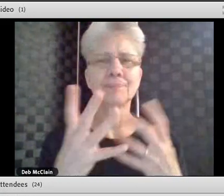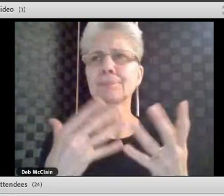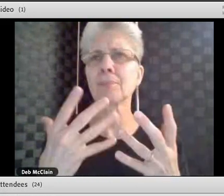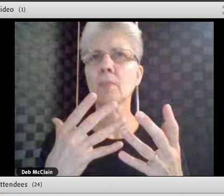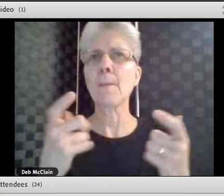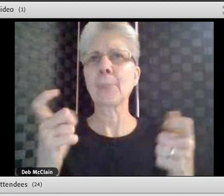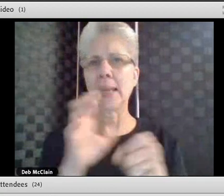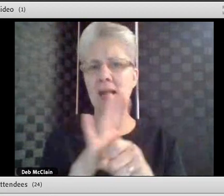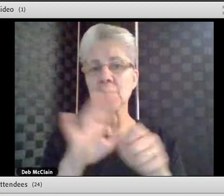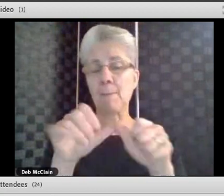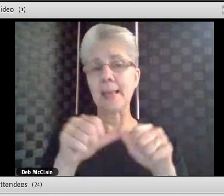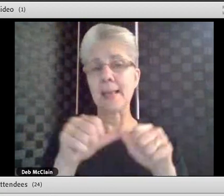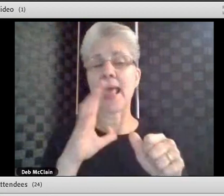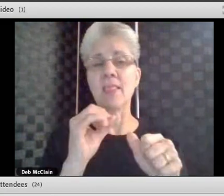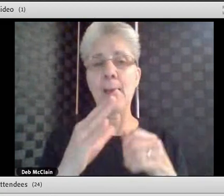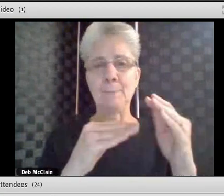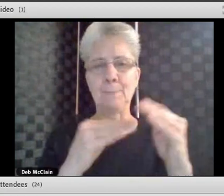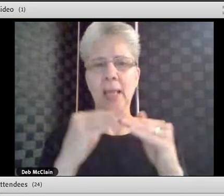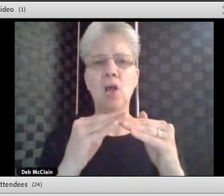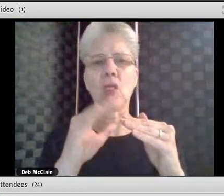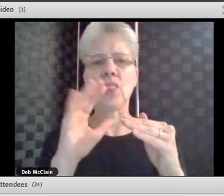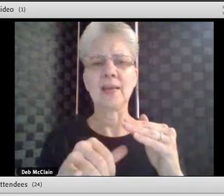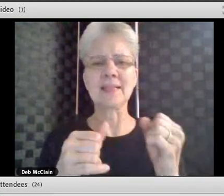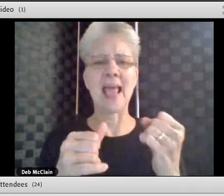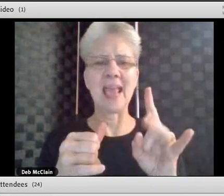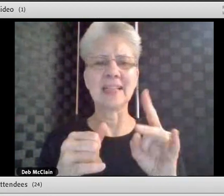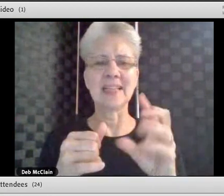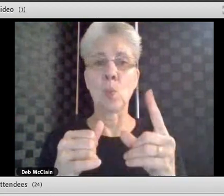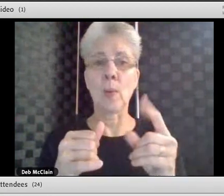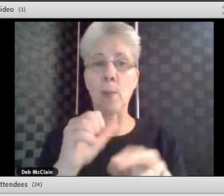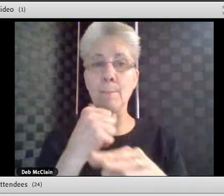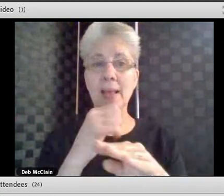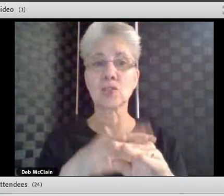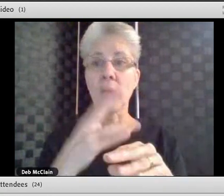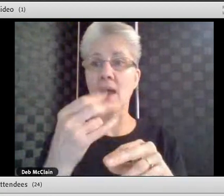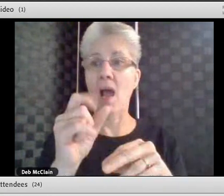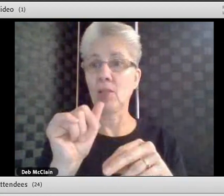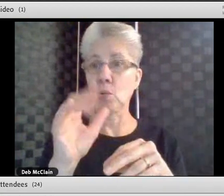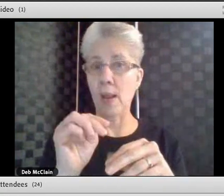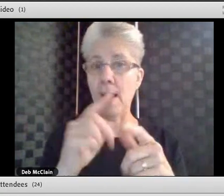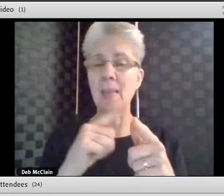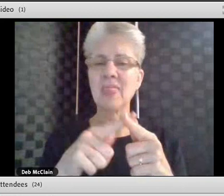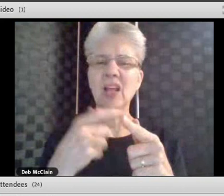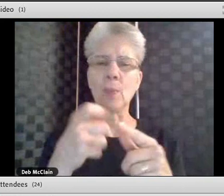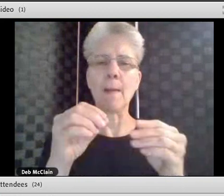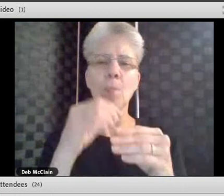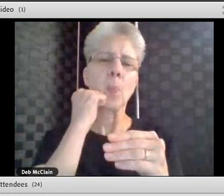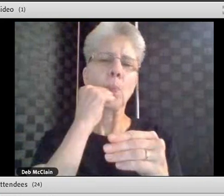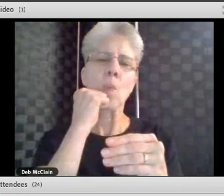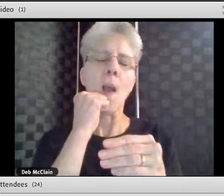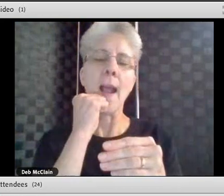and they actually build this 18-wheeler based on the hologram. And then a little bit more practical and closer to home,